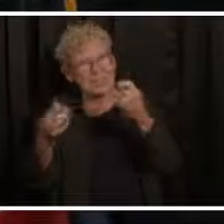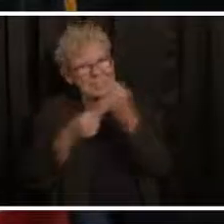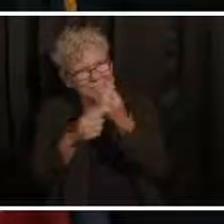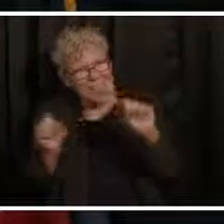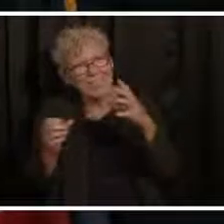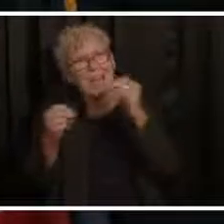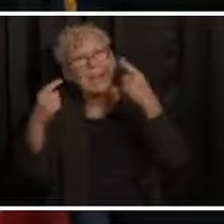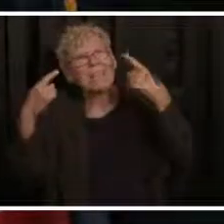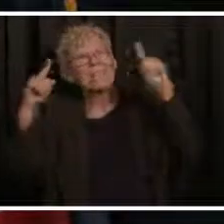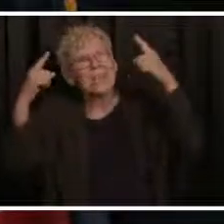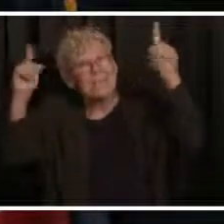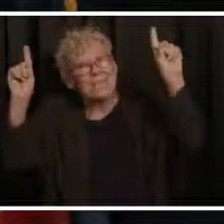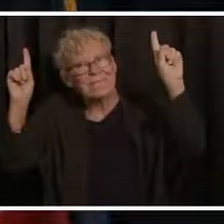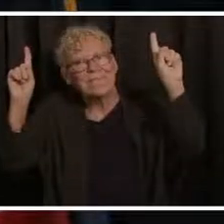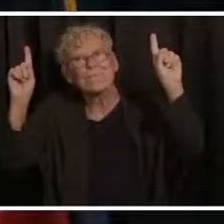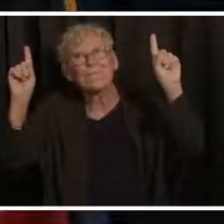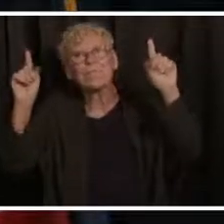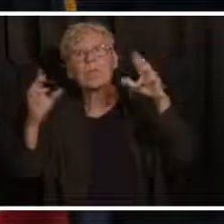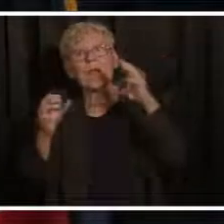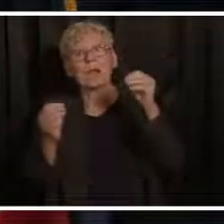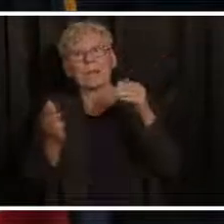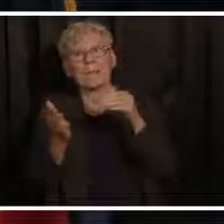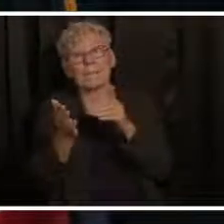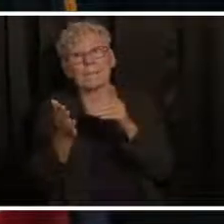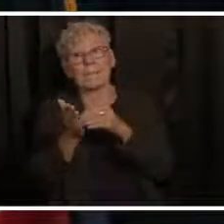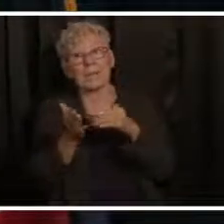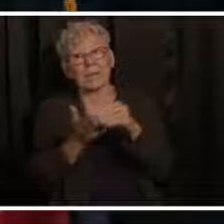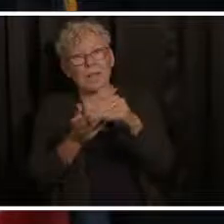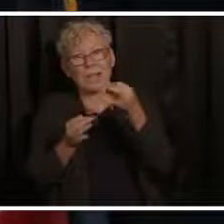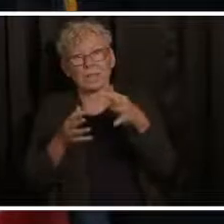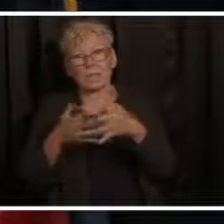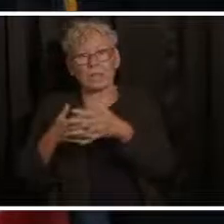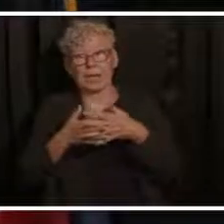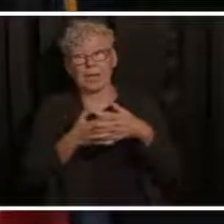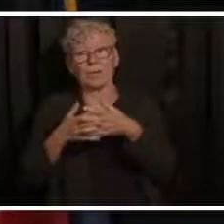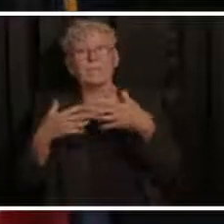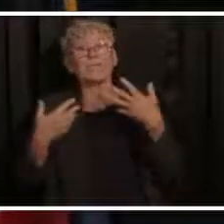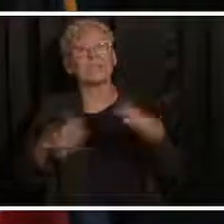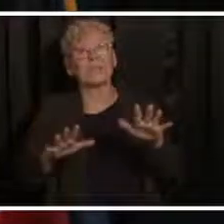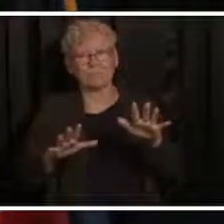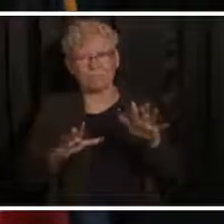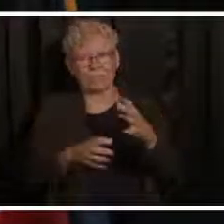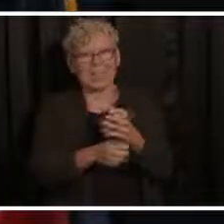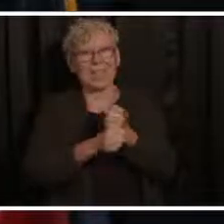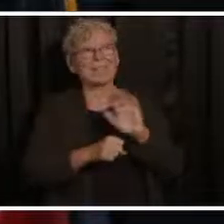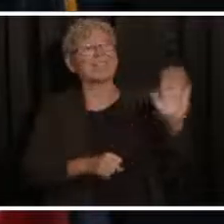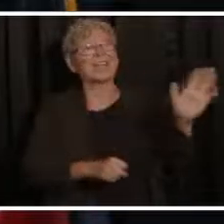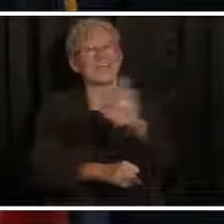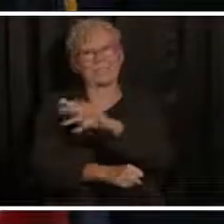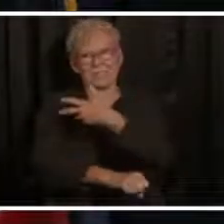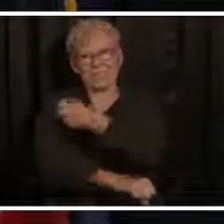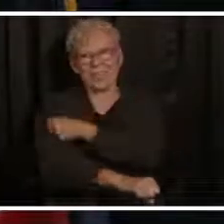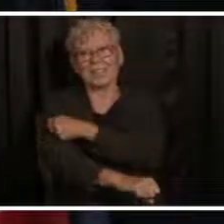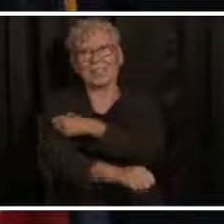Americans have made the choice to get protected over 3 million Coloradans more doing it every day and uh those folks are able